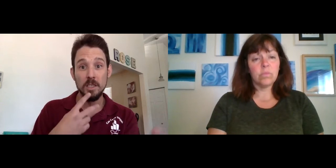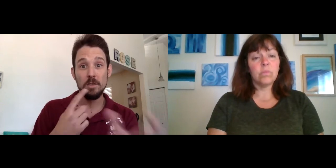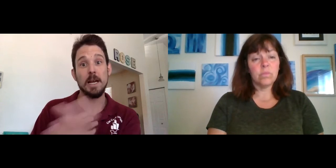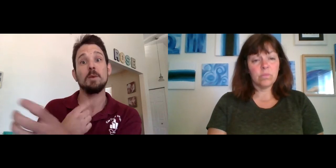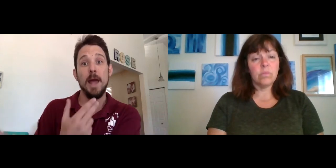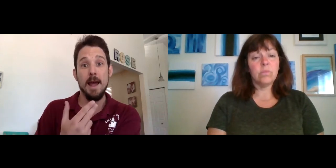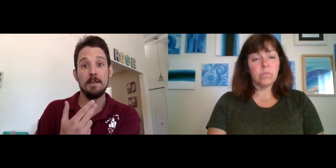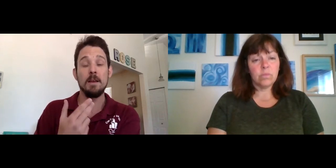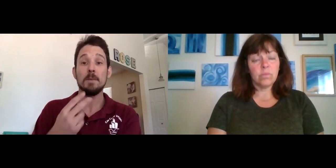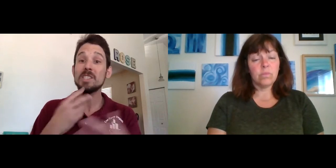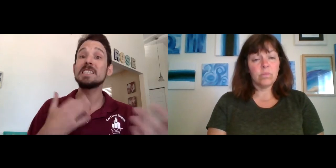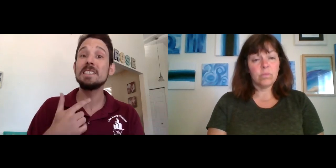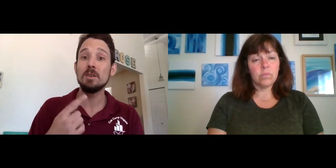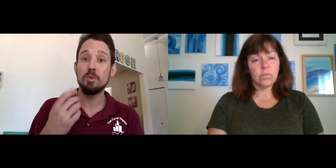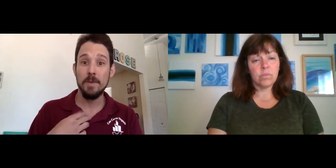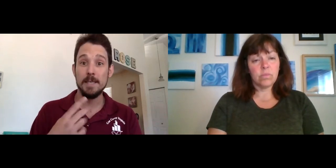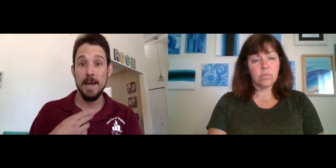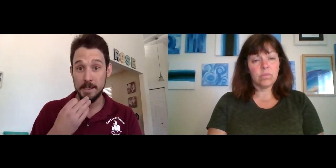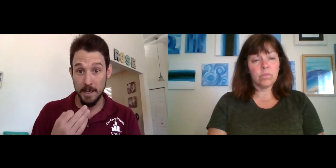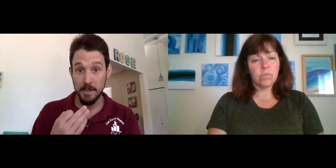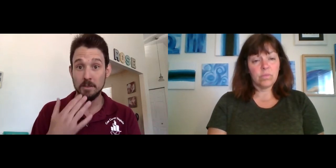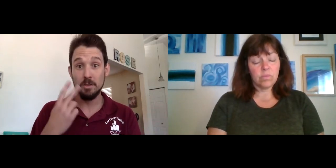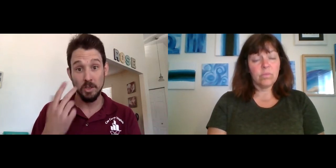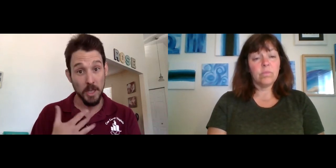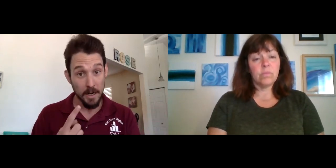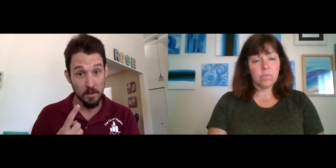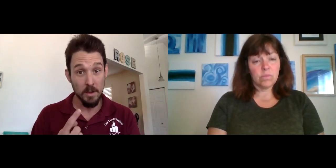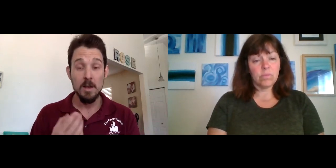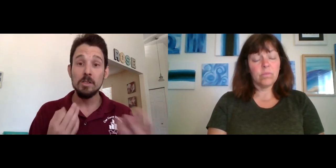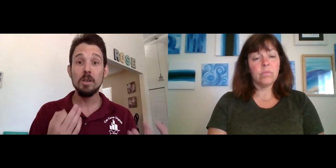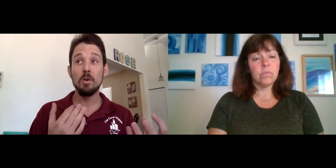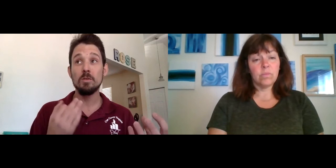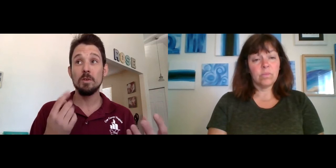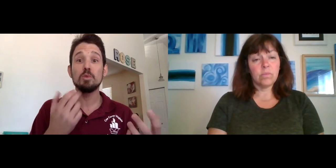continue down the path but you still provide access to your child. So the progression